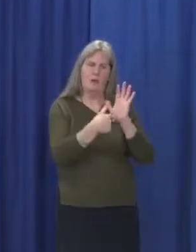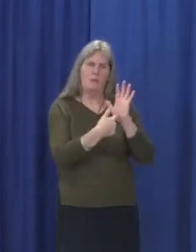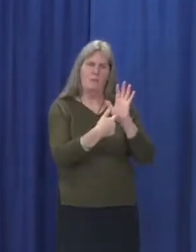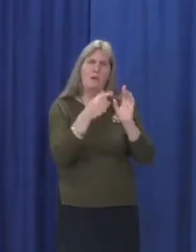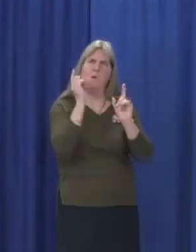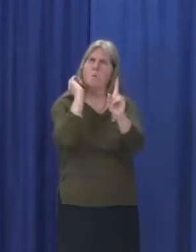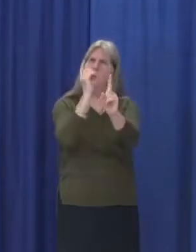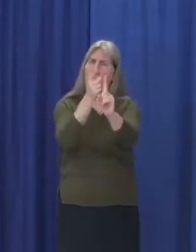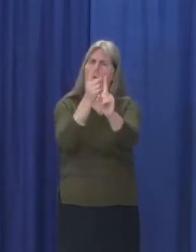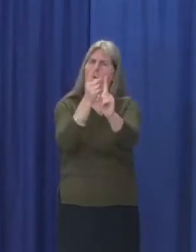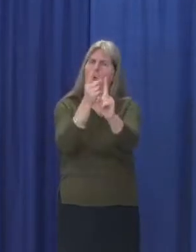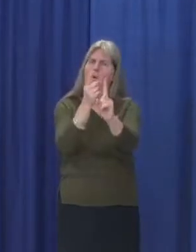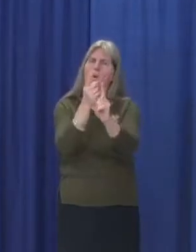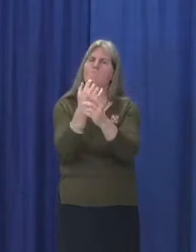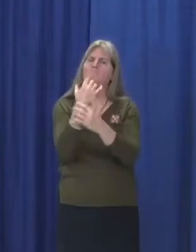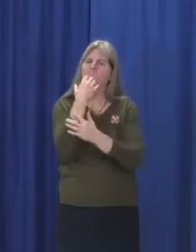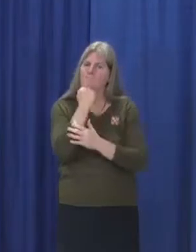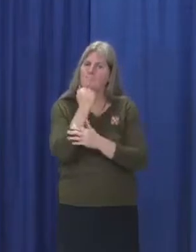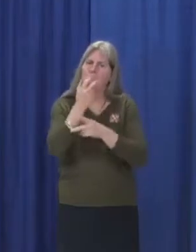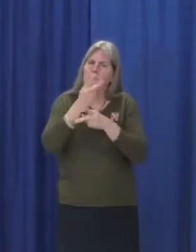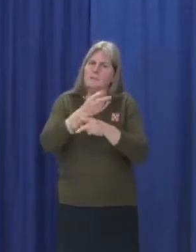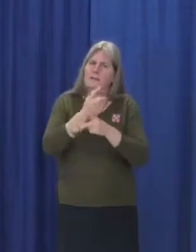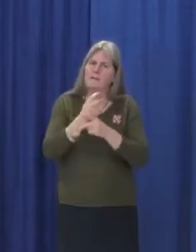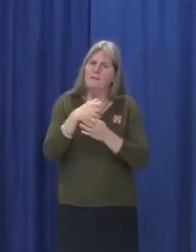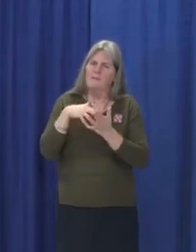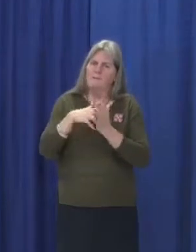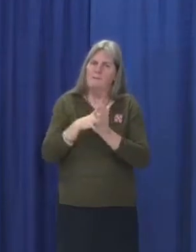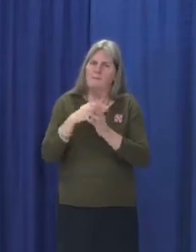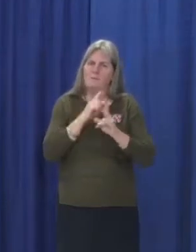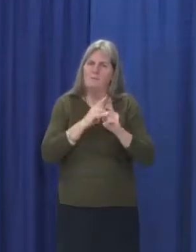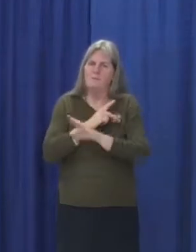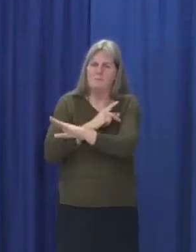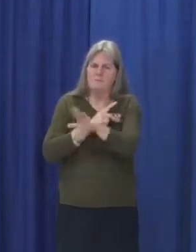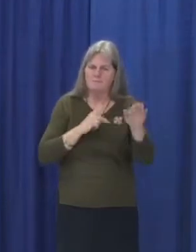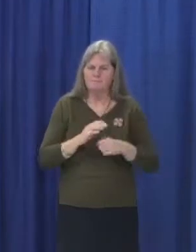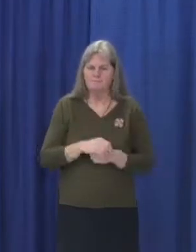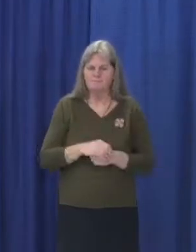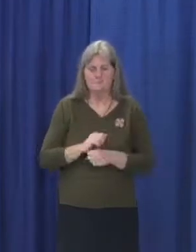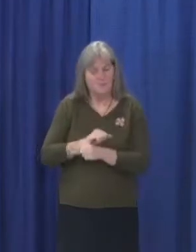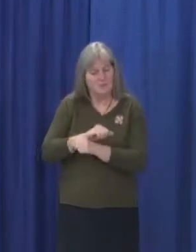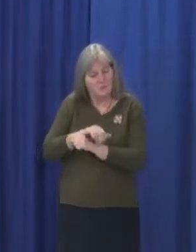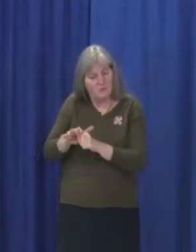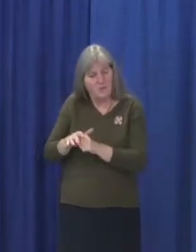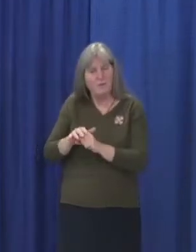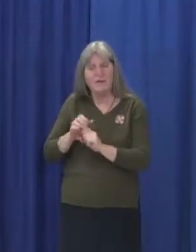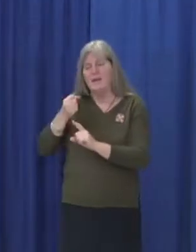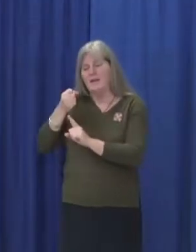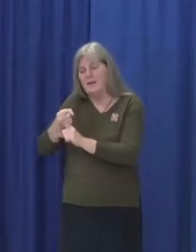protecting vulnerable populations. We know COVID-19 has different